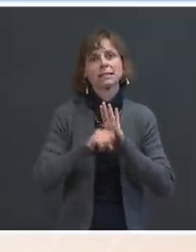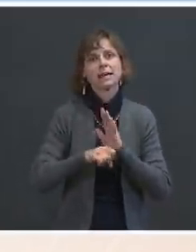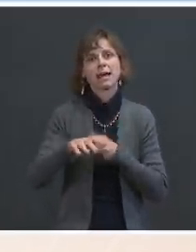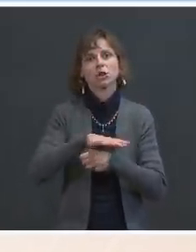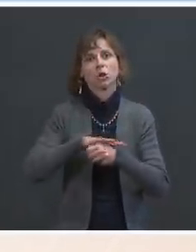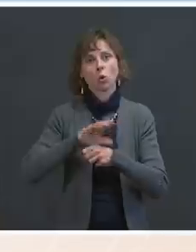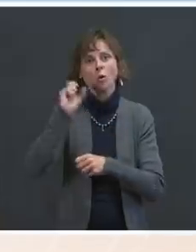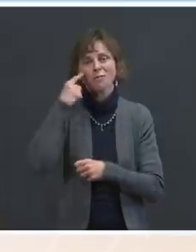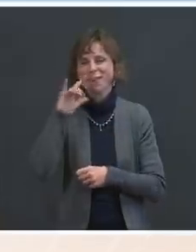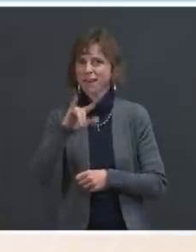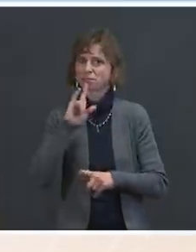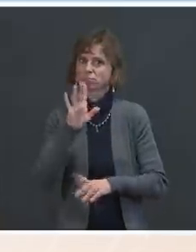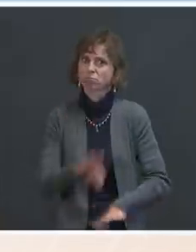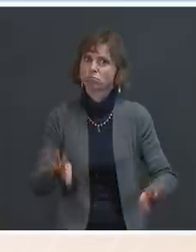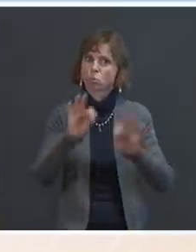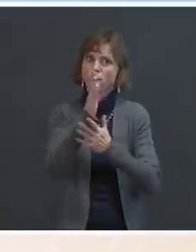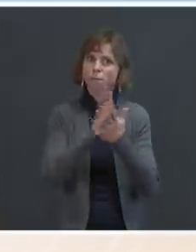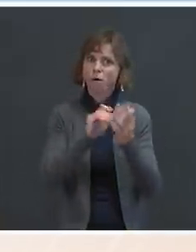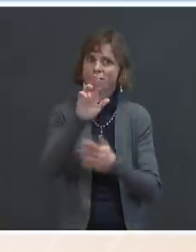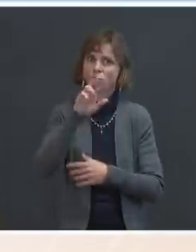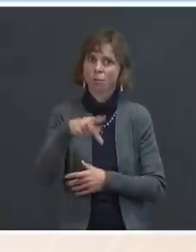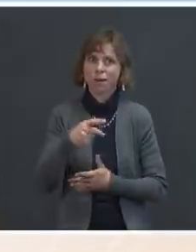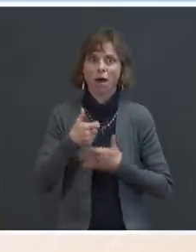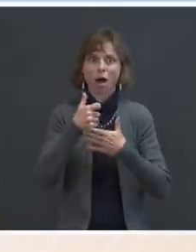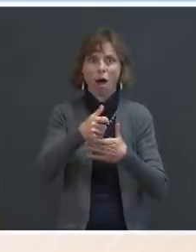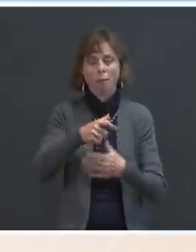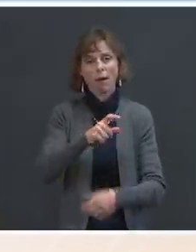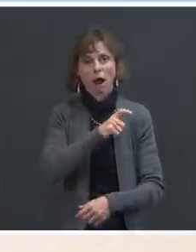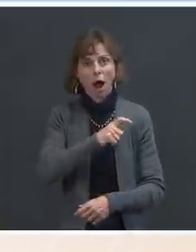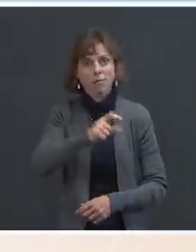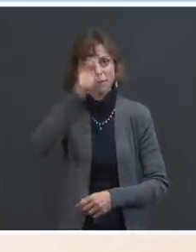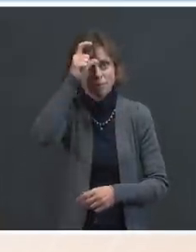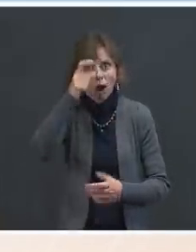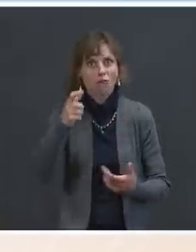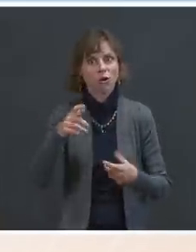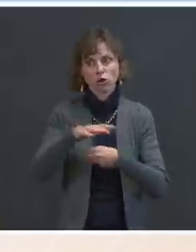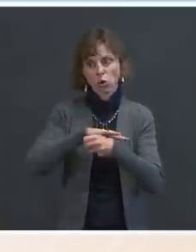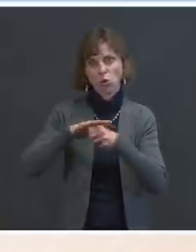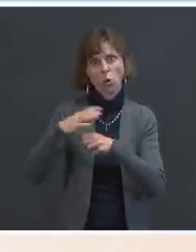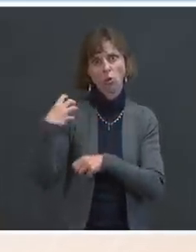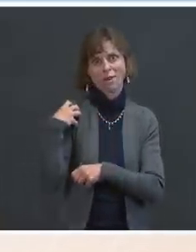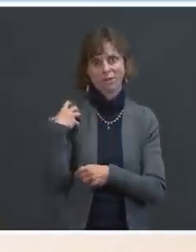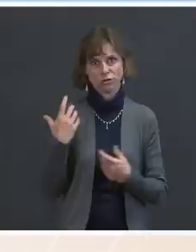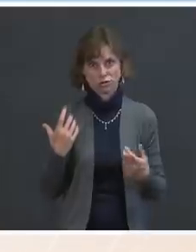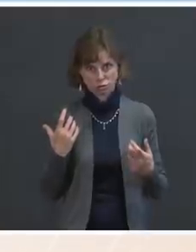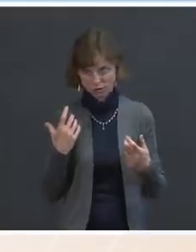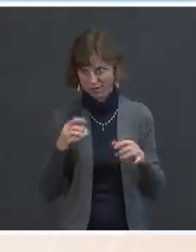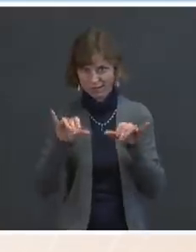and one that will help keep cops, firefighters, local officials in their jobs.